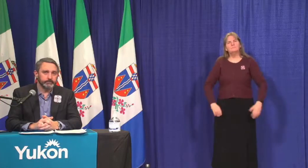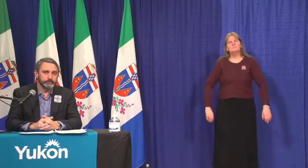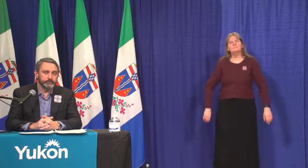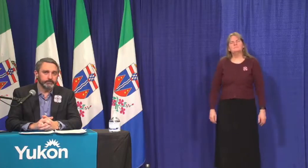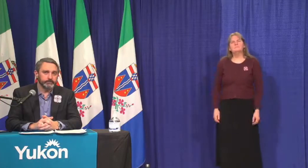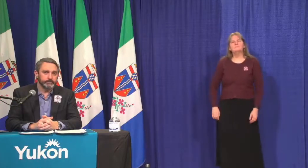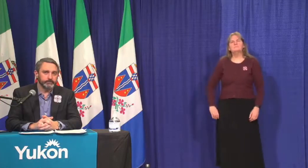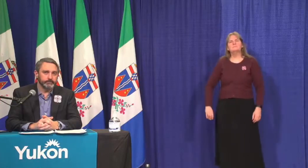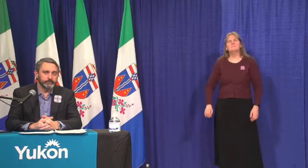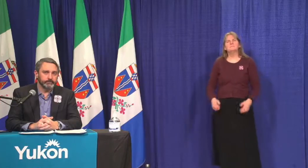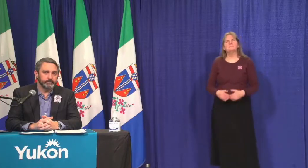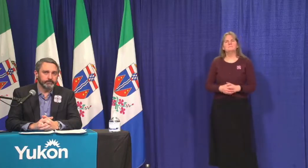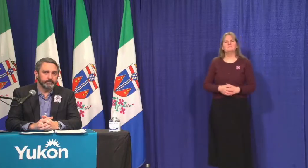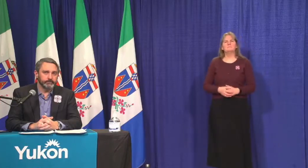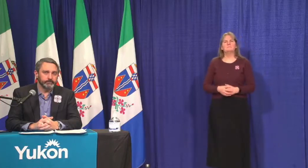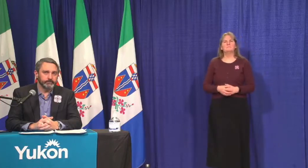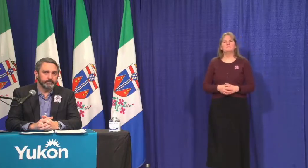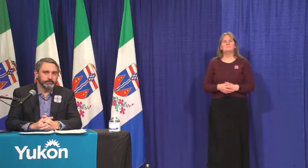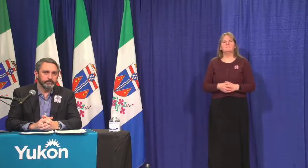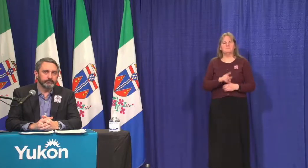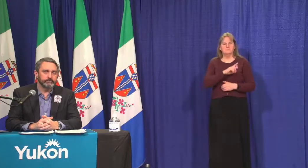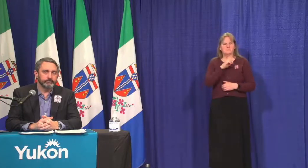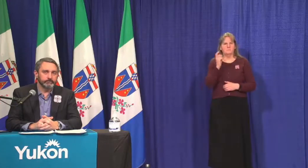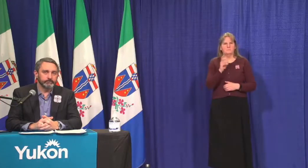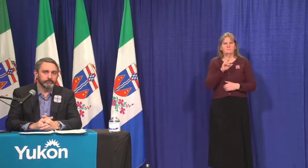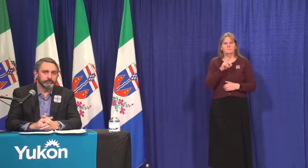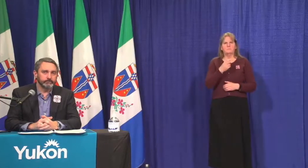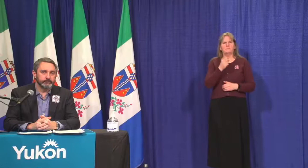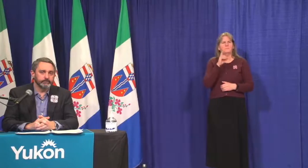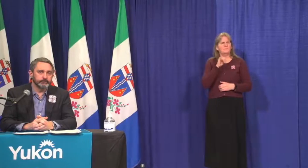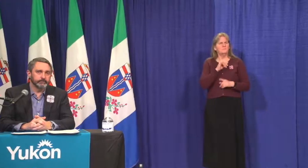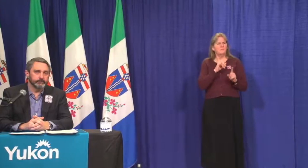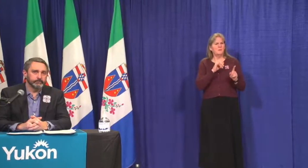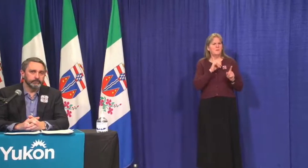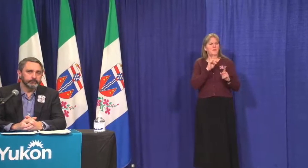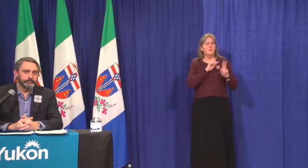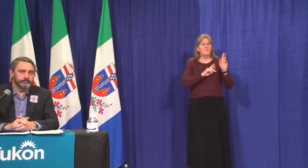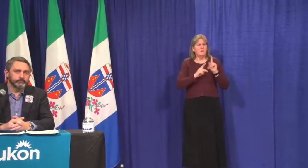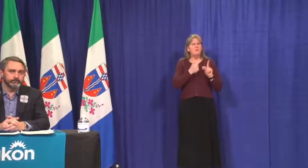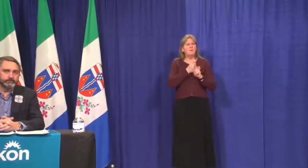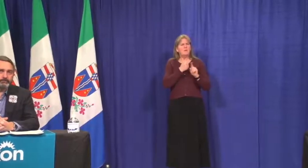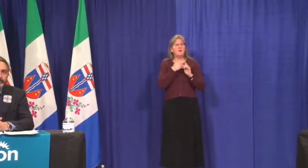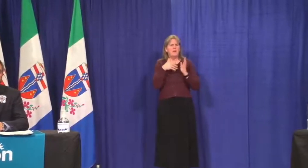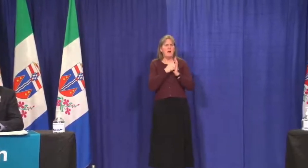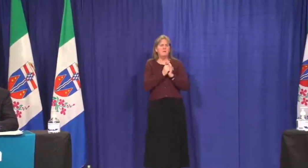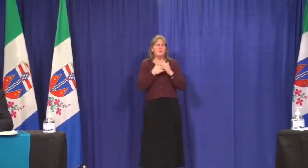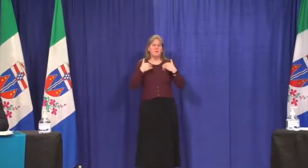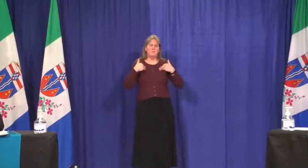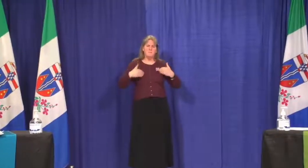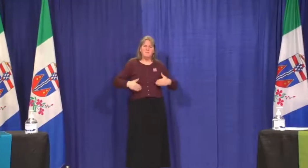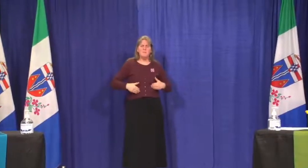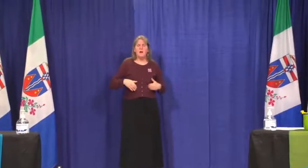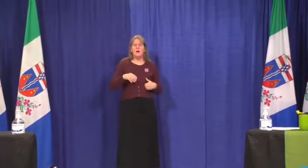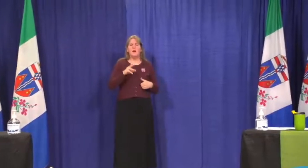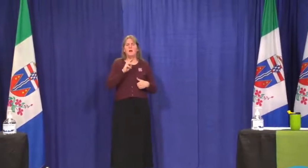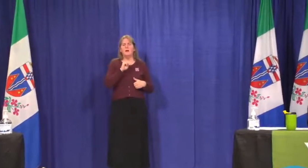Reporter: Doctor Hanley.